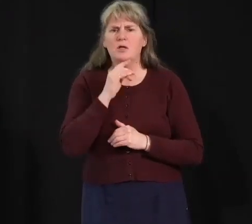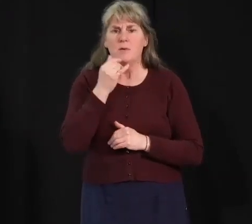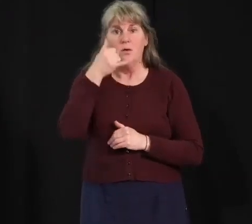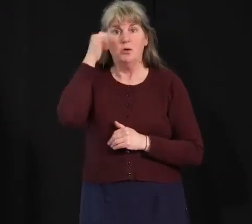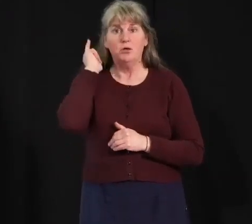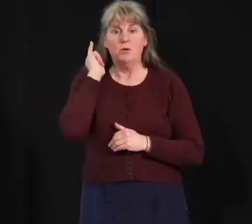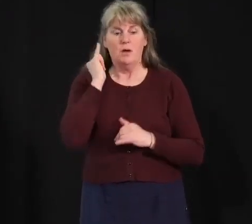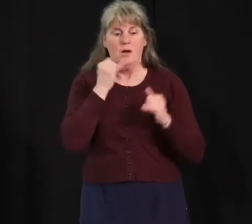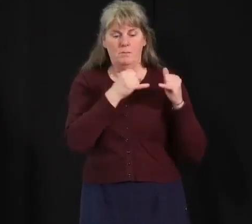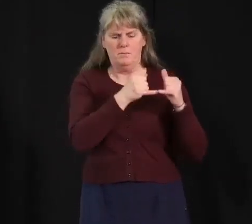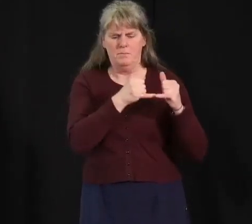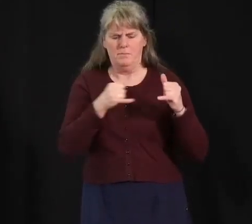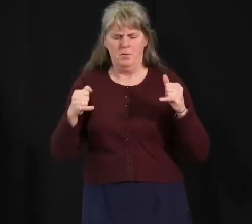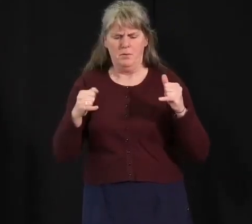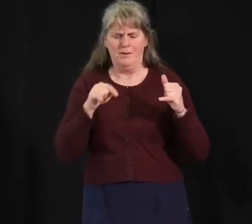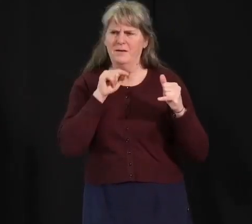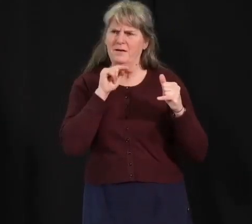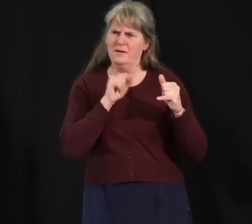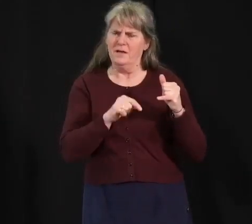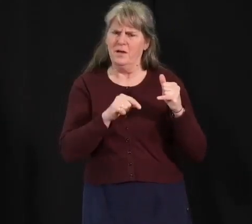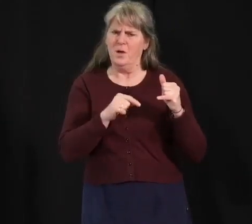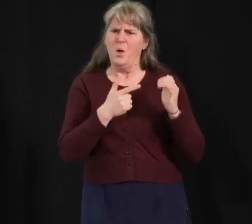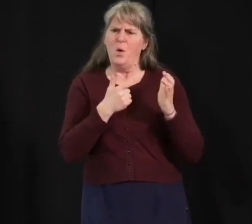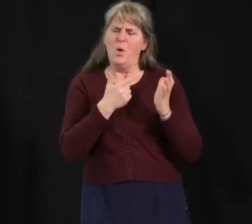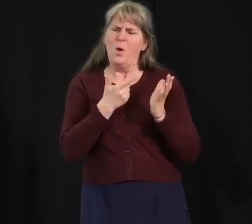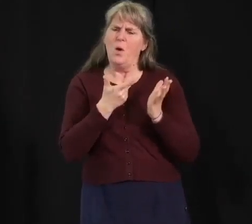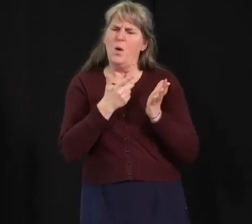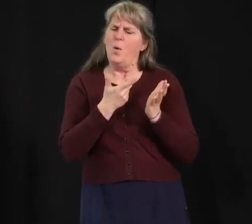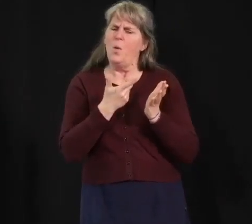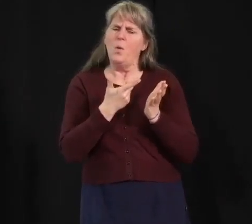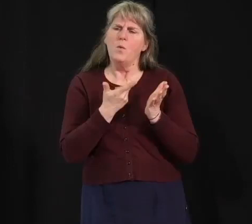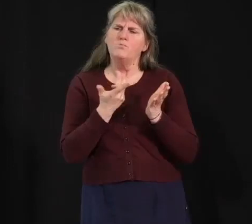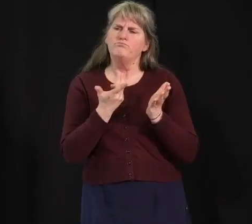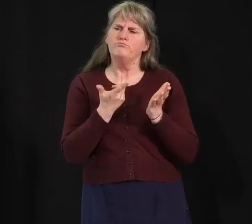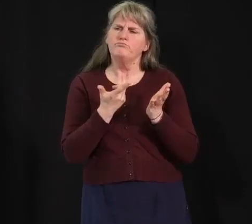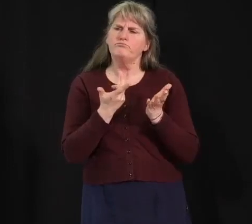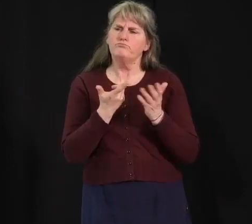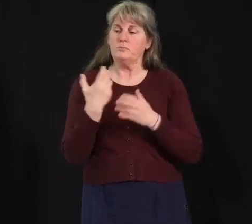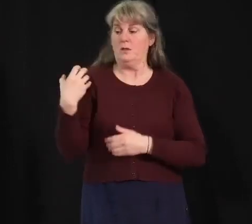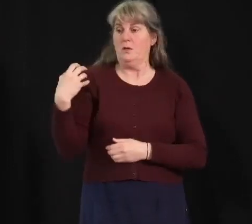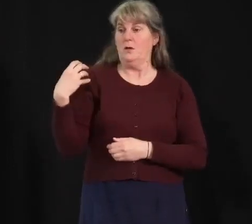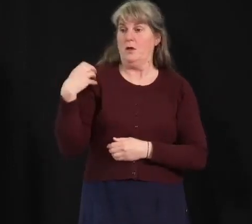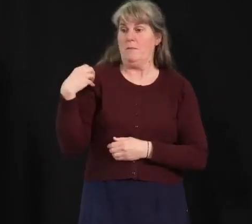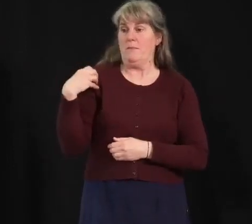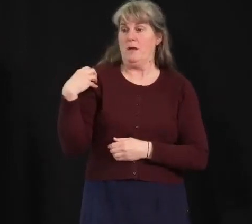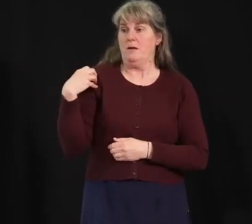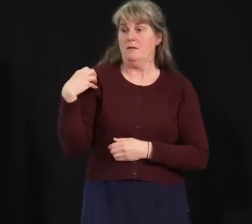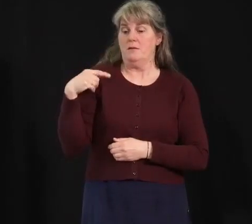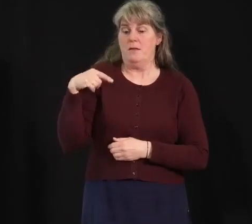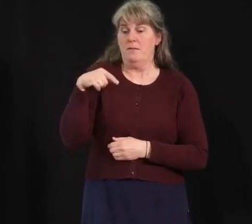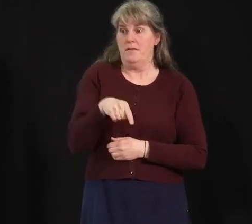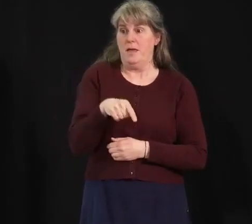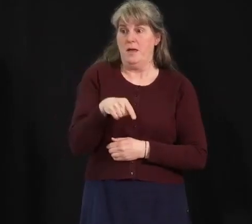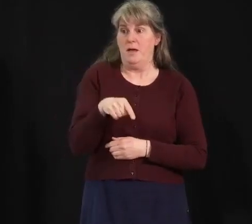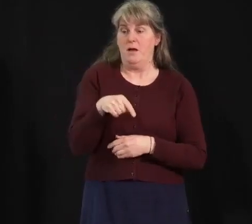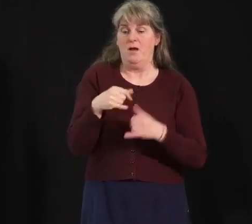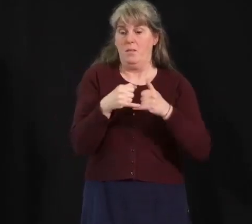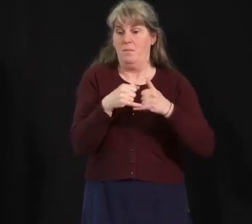events. Moderator: Gabrielle, do you have a follow-up?